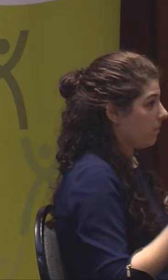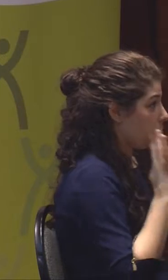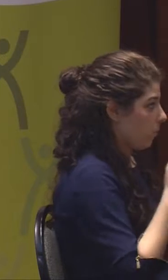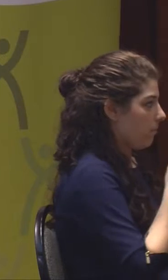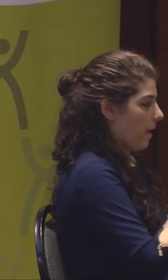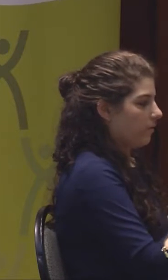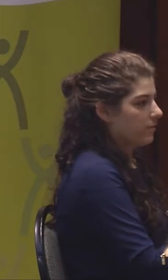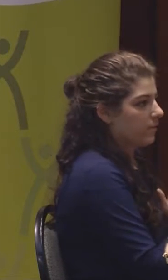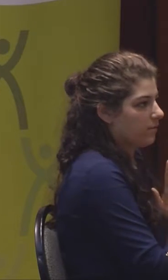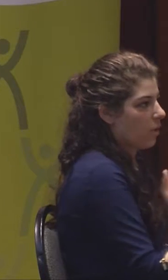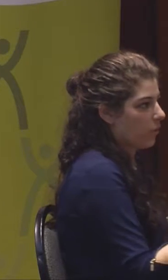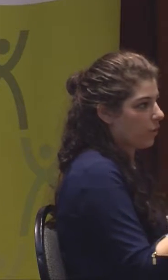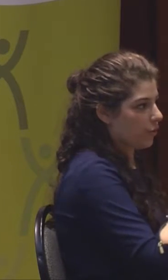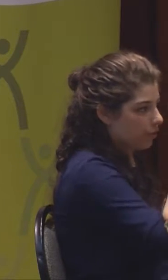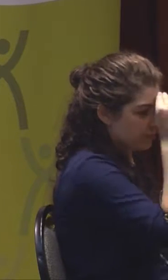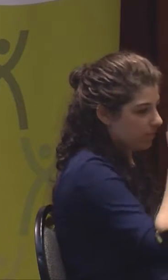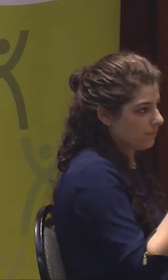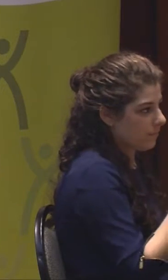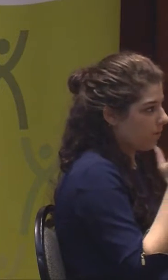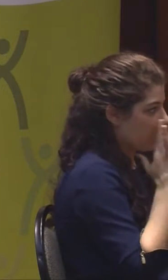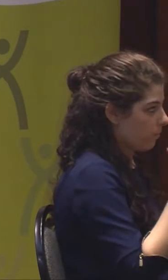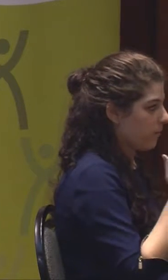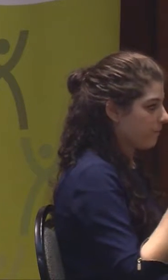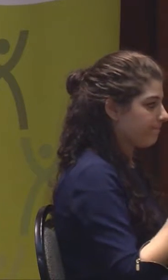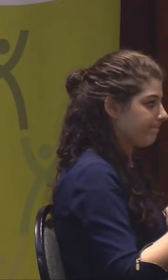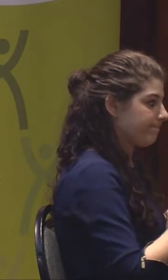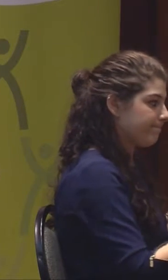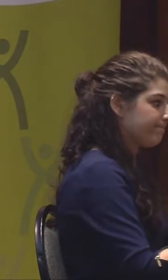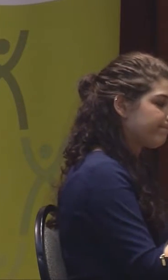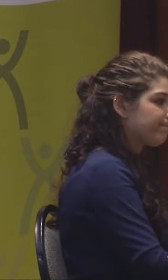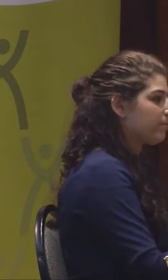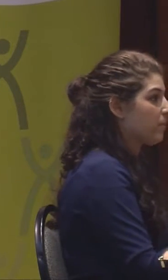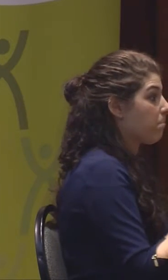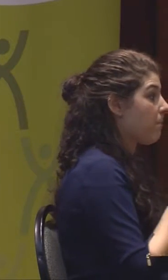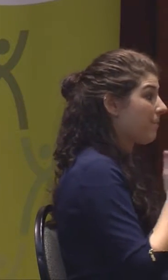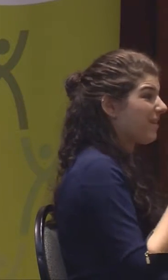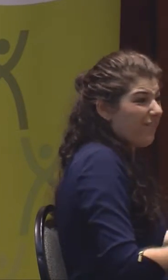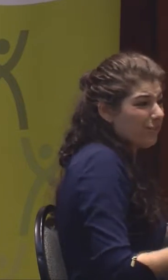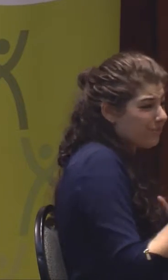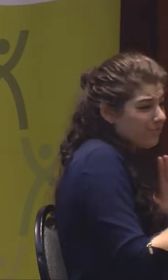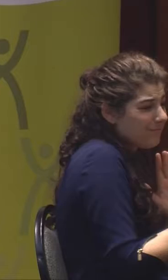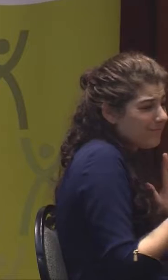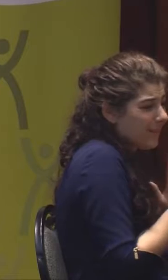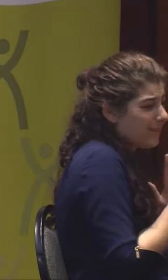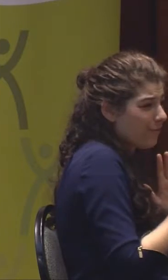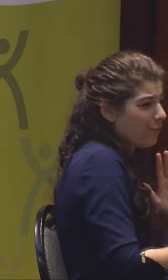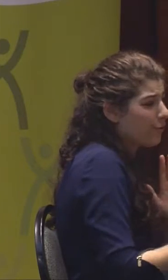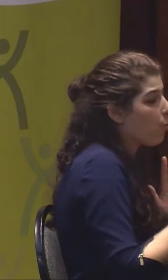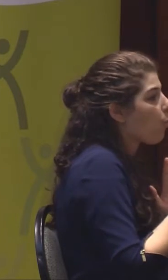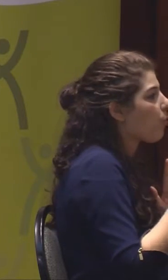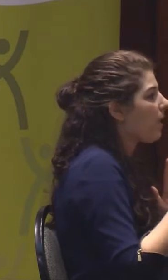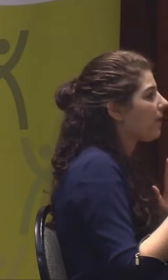skills that they had already learned, and it's going to take longer to get them back, or maybe they won't get them back okay, or just that lost time. And we all